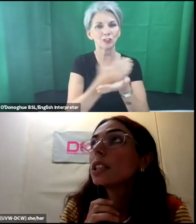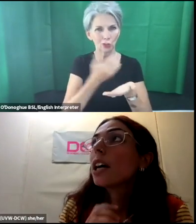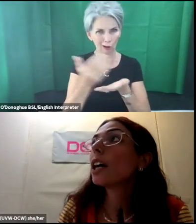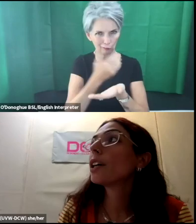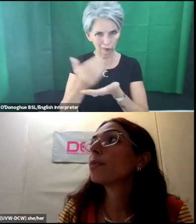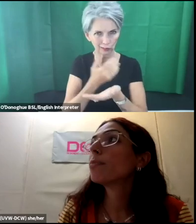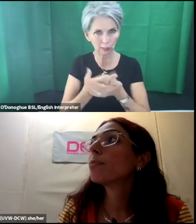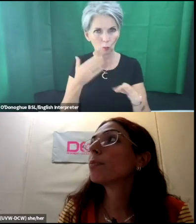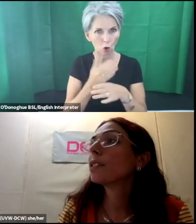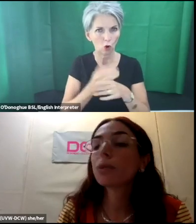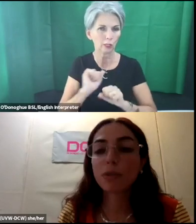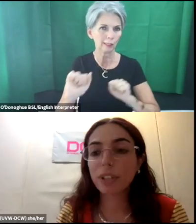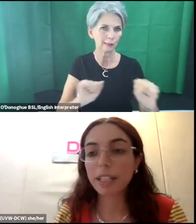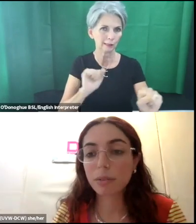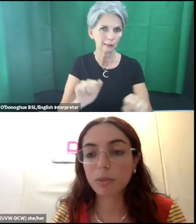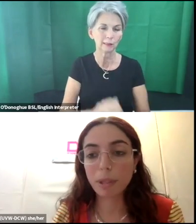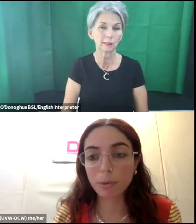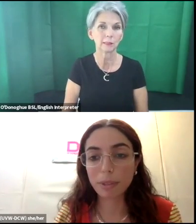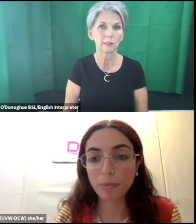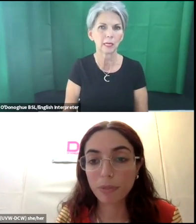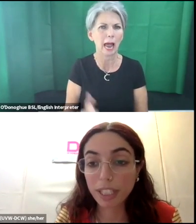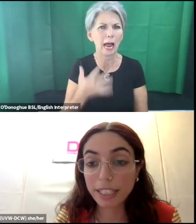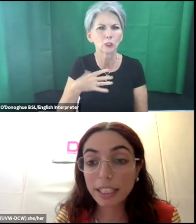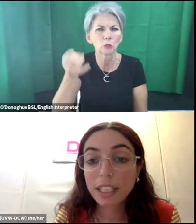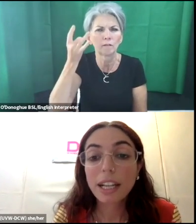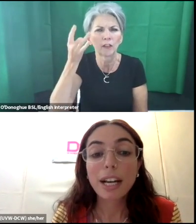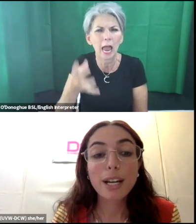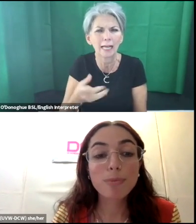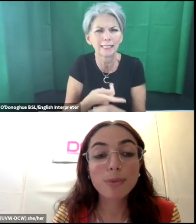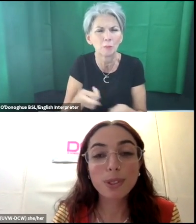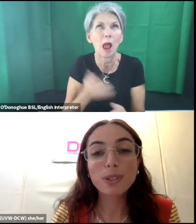I don't want to forget anyone but I probably am forgetting.